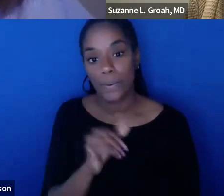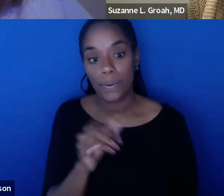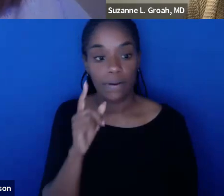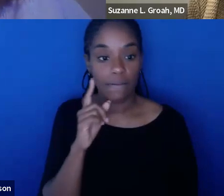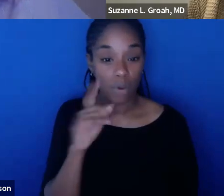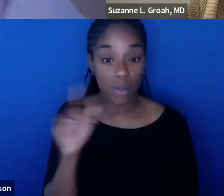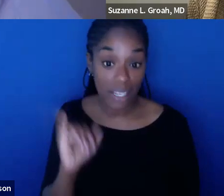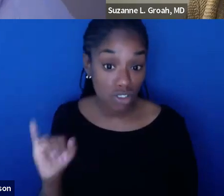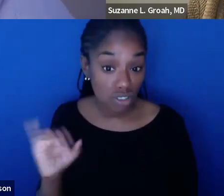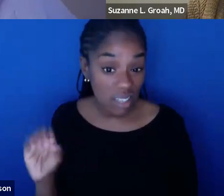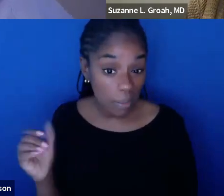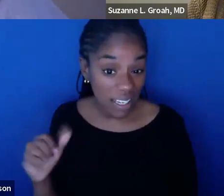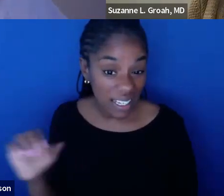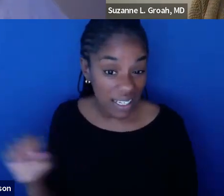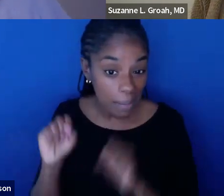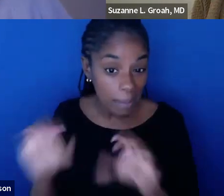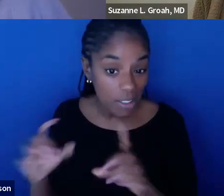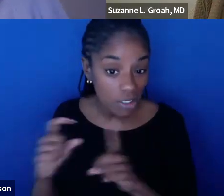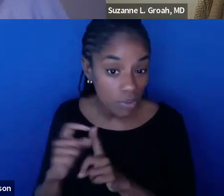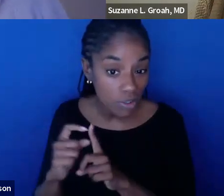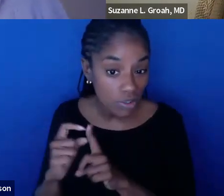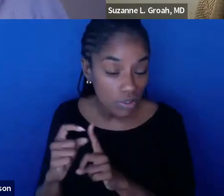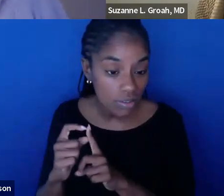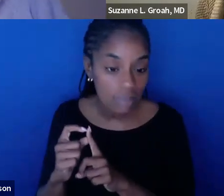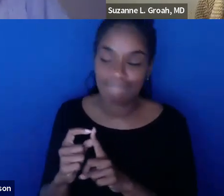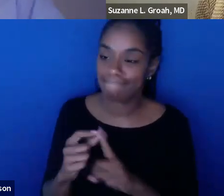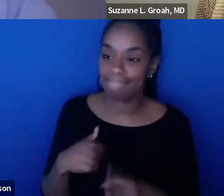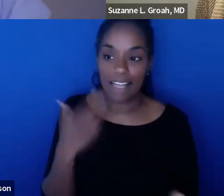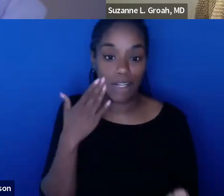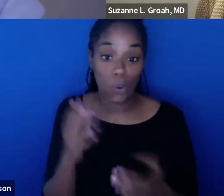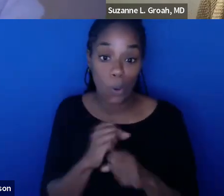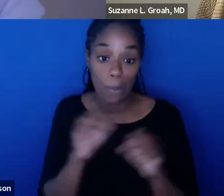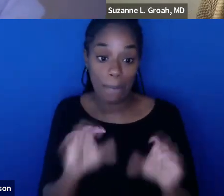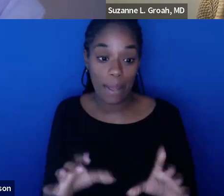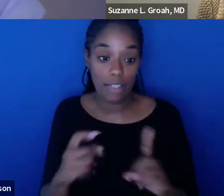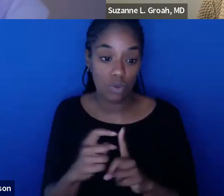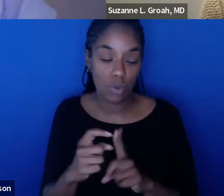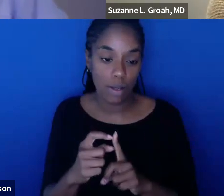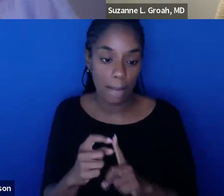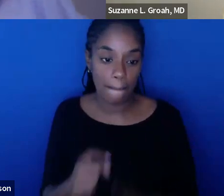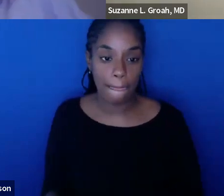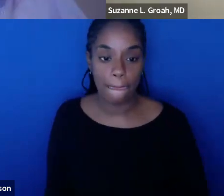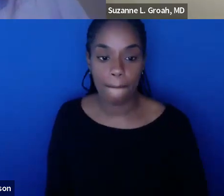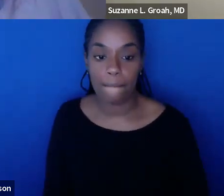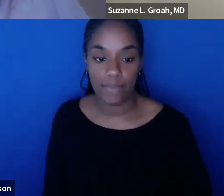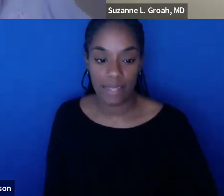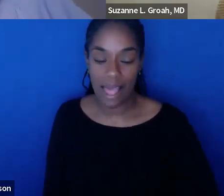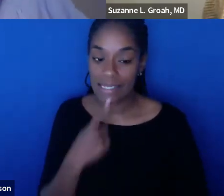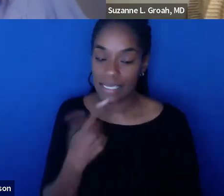Magic words? Do you have magic words? I don’t know magic words, try to partner with your clinician